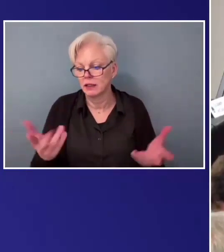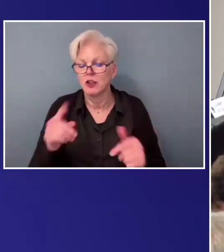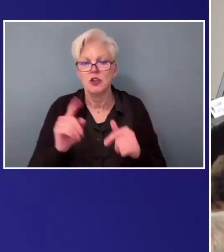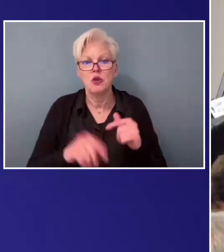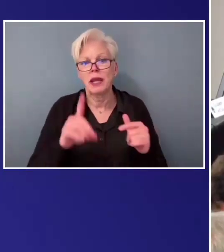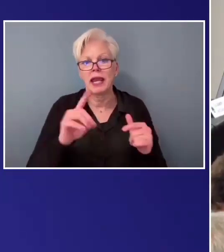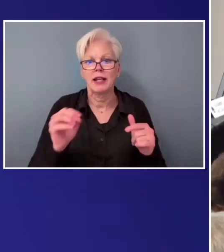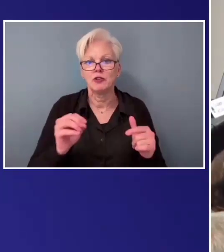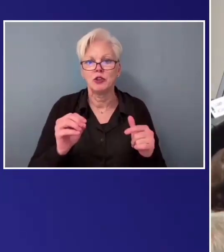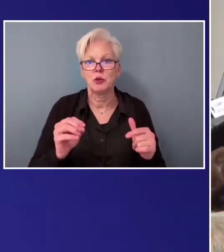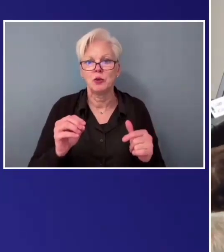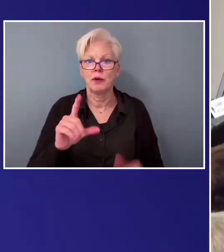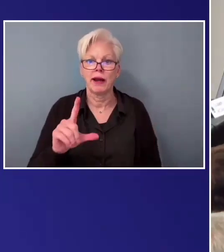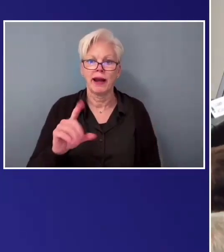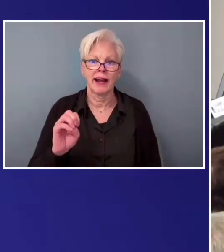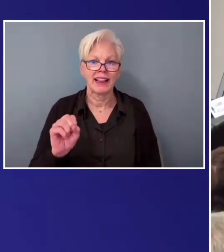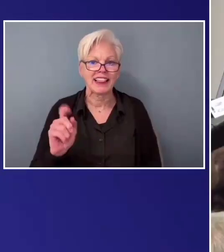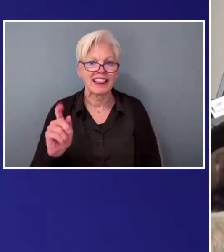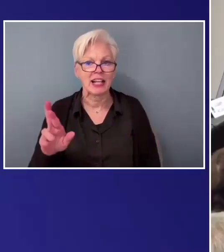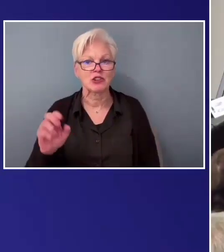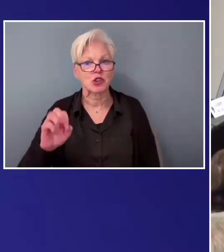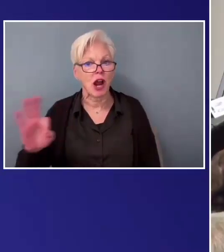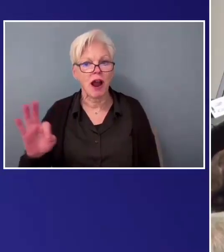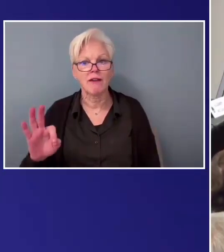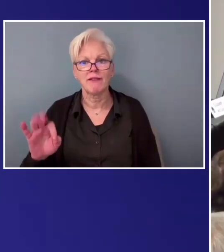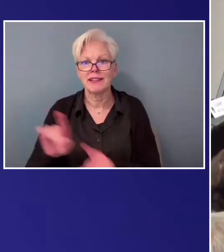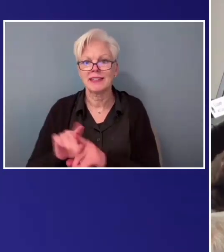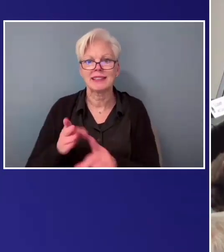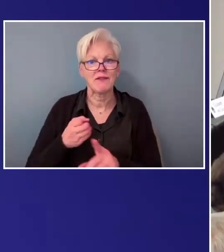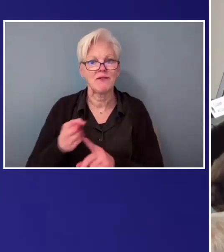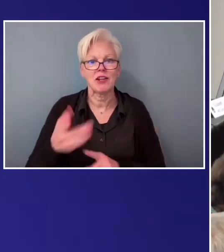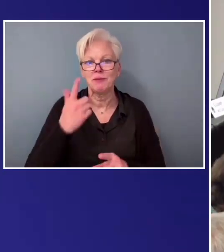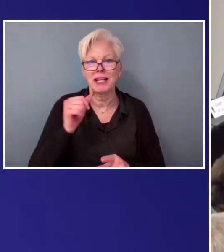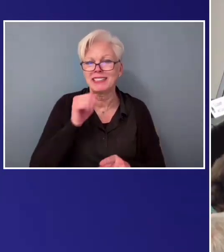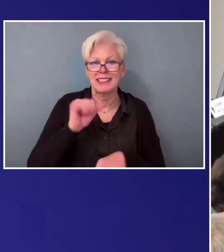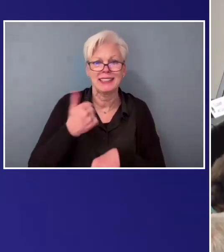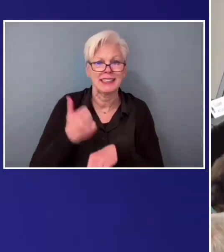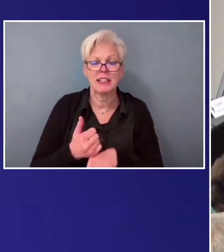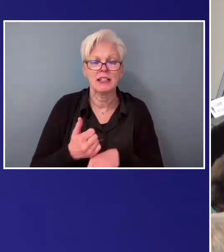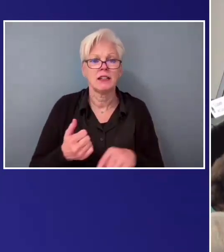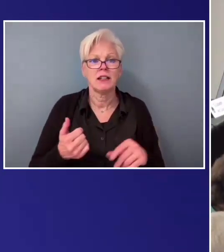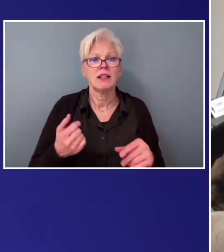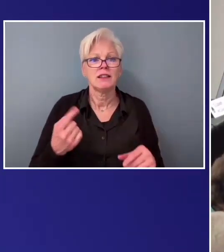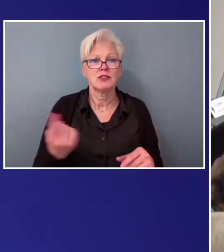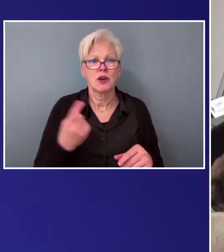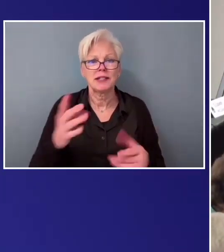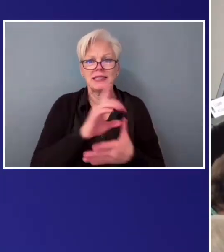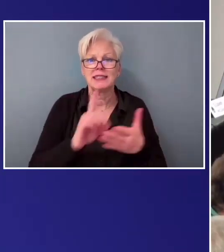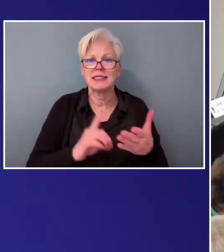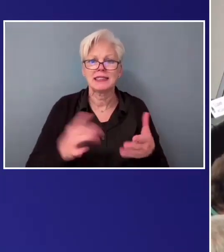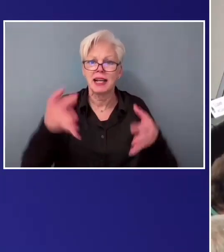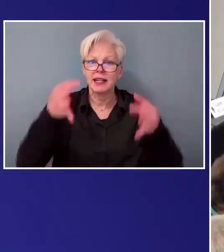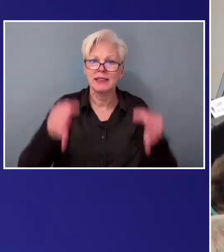of concept for the same field because that doesn't really exist there. So there's all these kind of design decisions that the Department has made elsewhere,